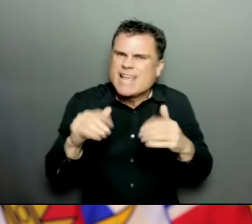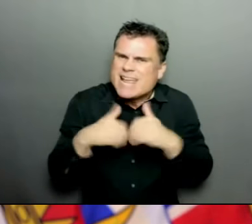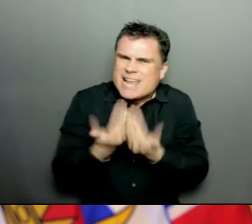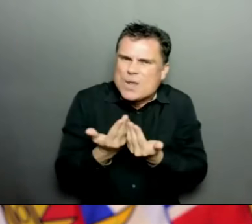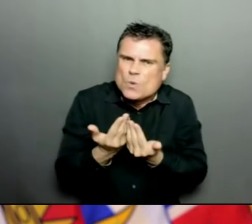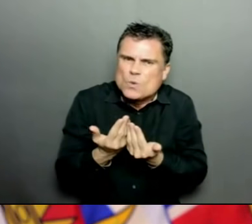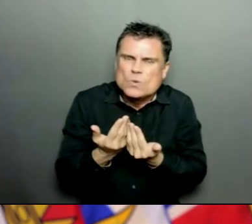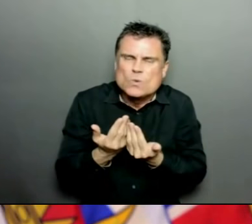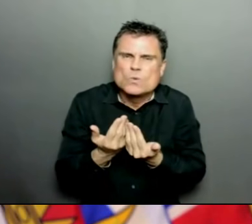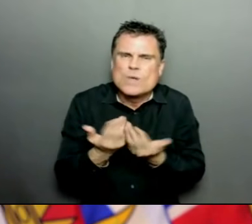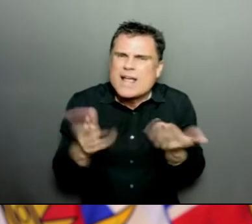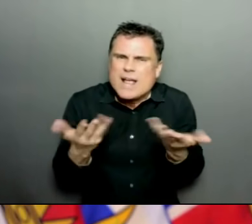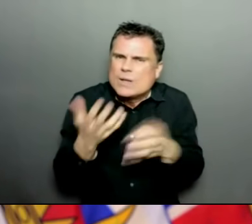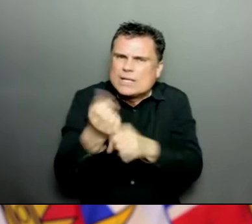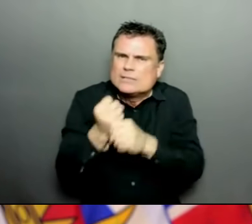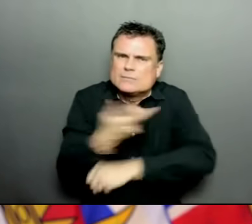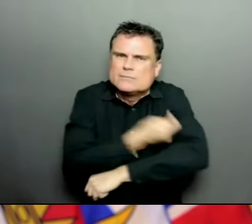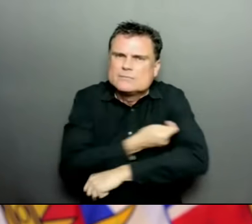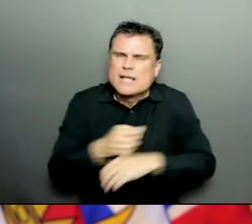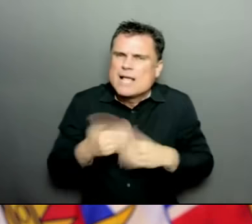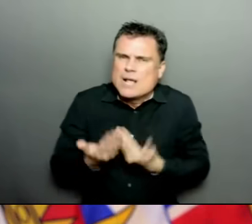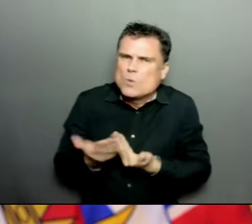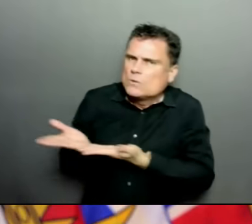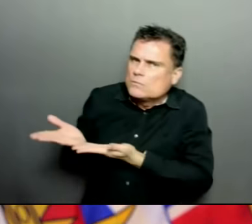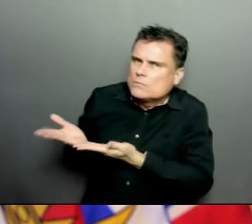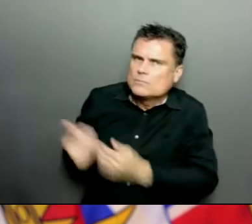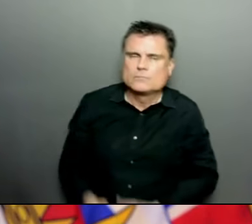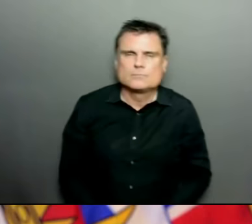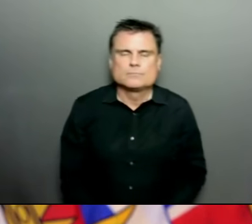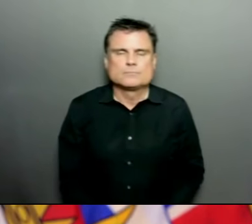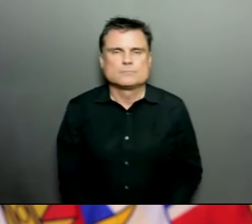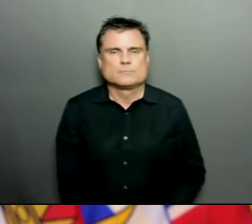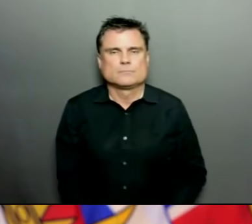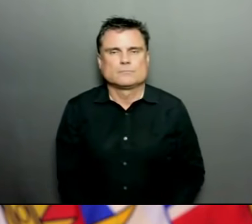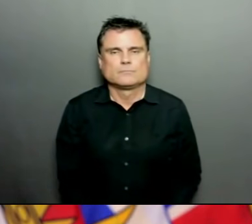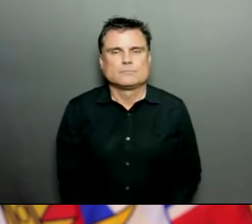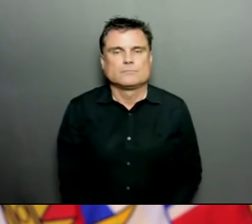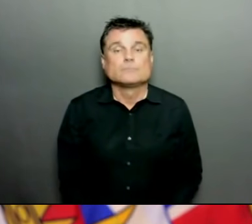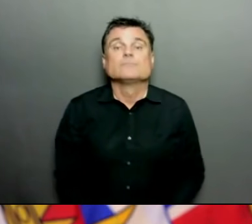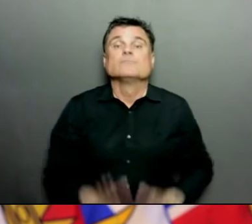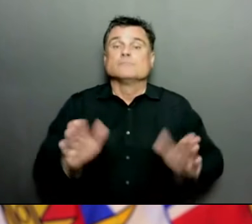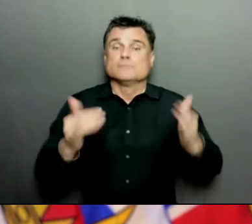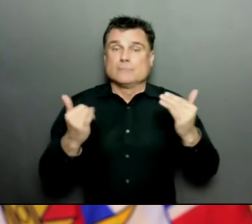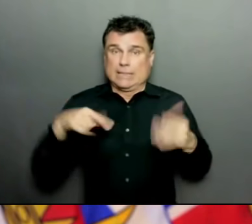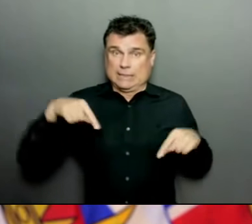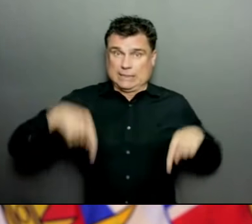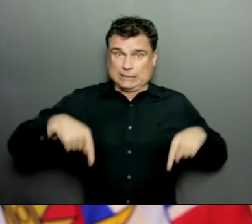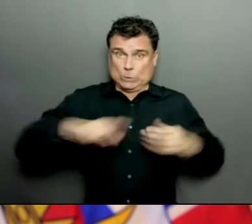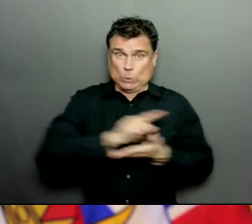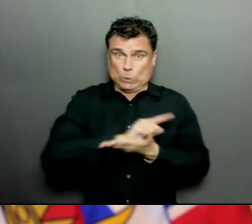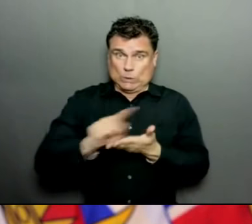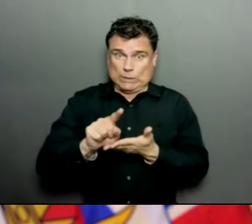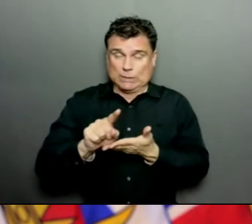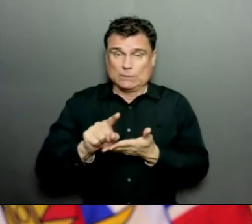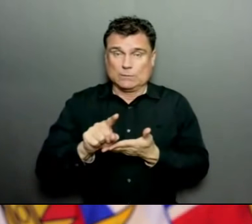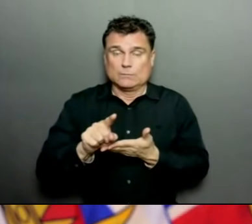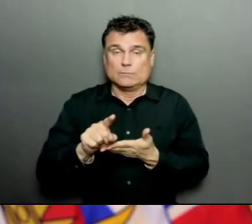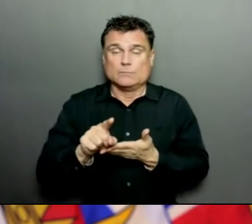to get access to the vaccine? Yes, so this week there is nine sites the vaccine has been delivered to. Some of them